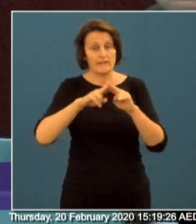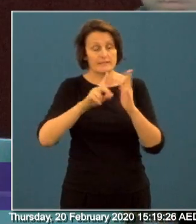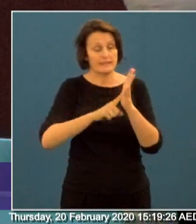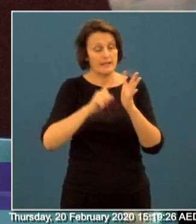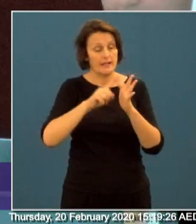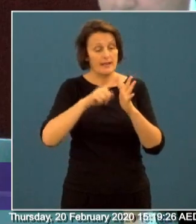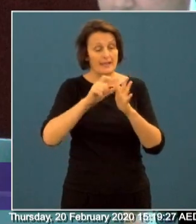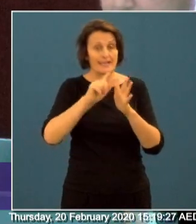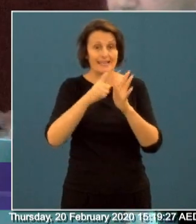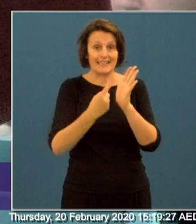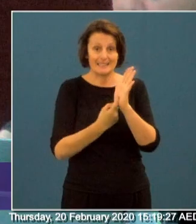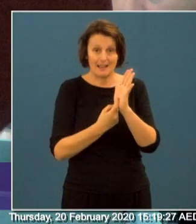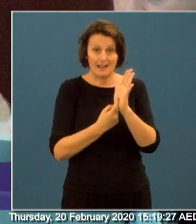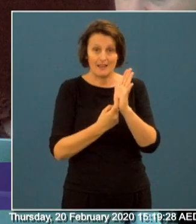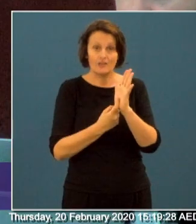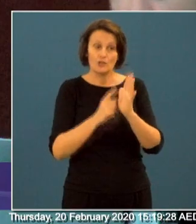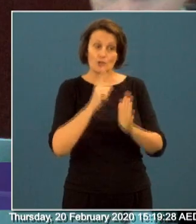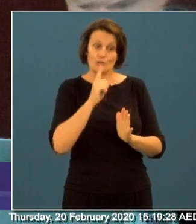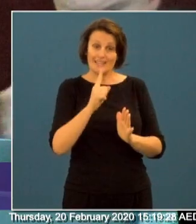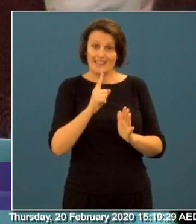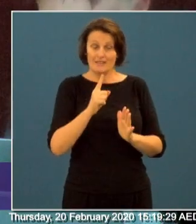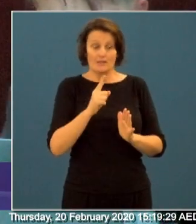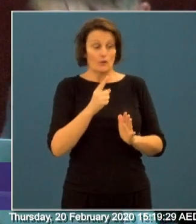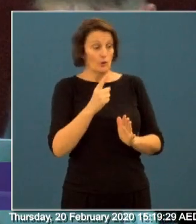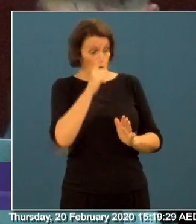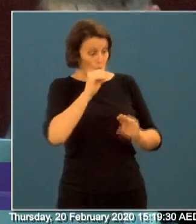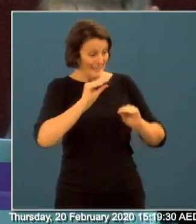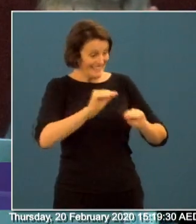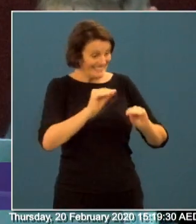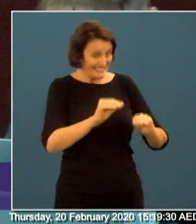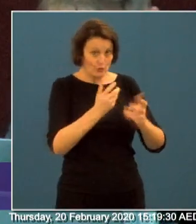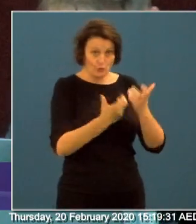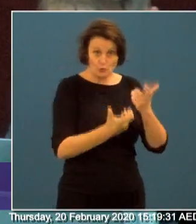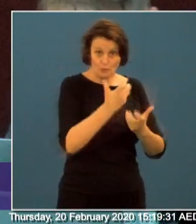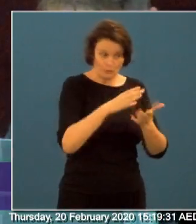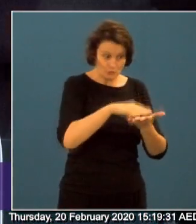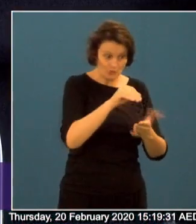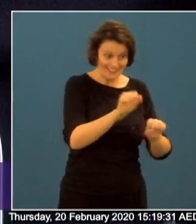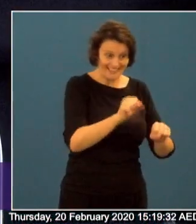currently, because of the time lag between conducting the training and their practice. Do you agree with that or do you think